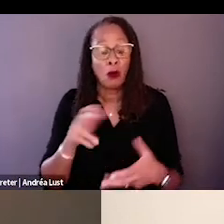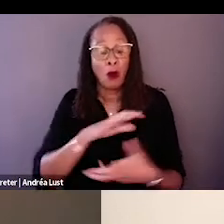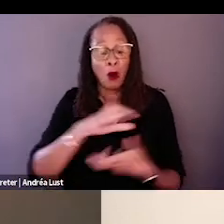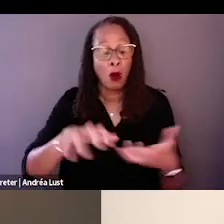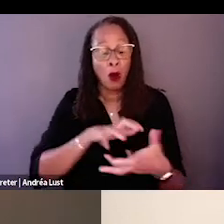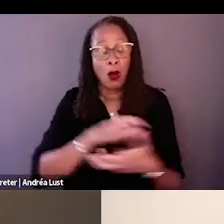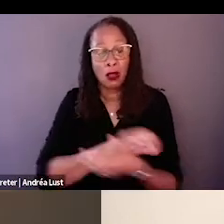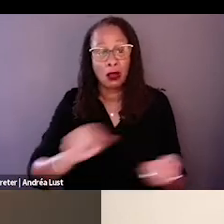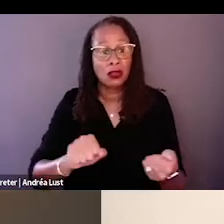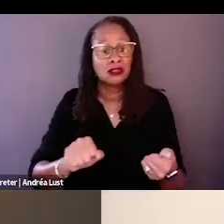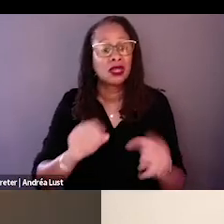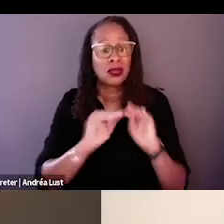Amsterdam.